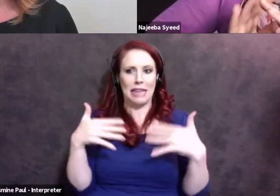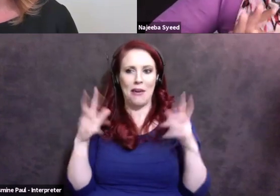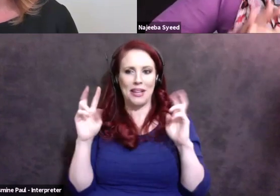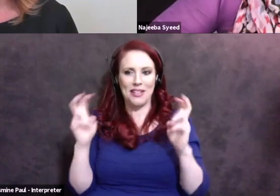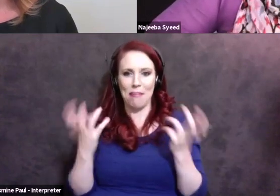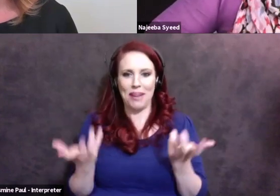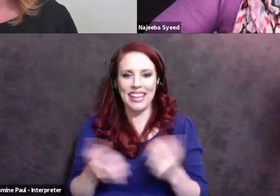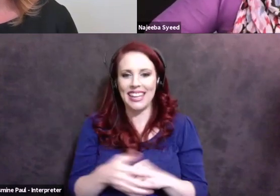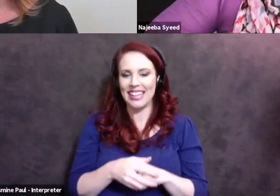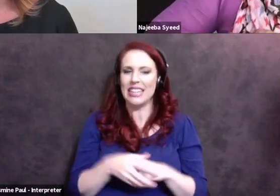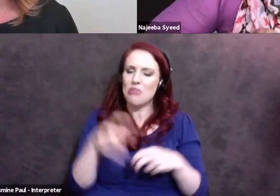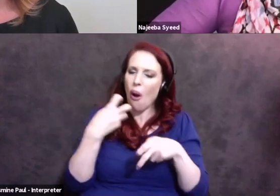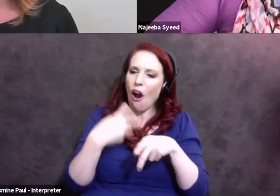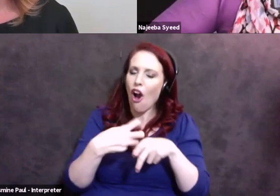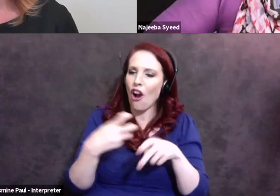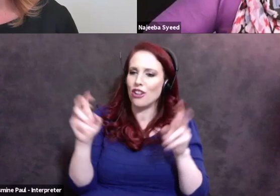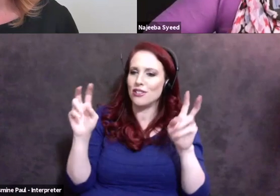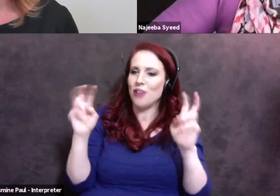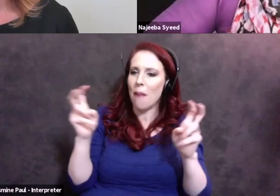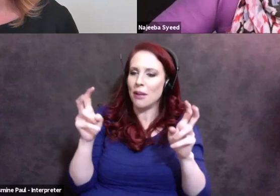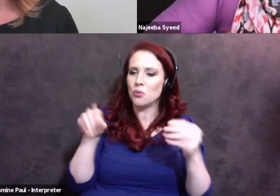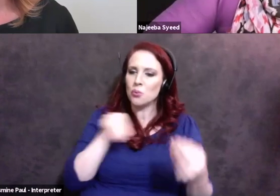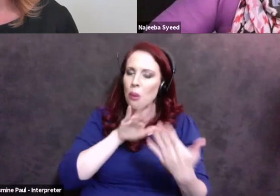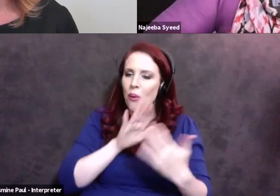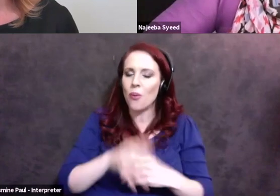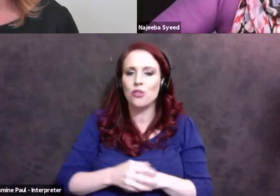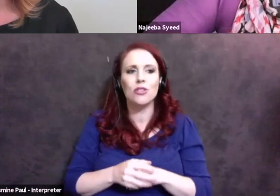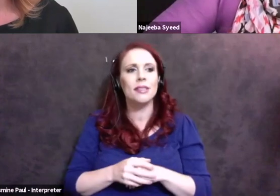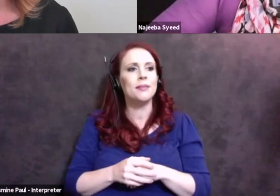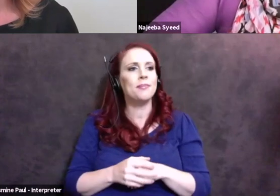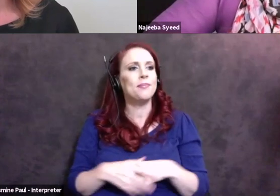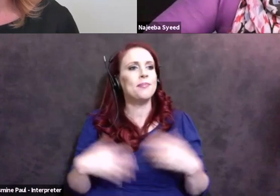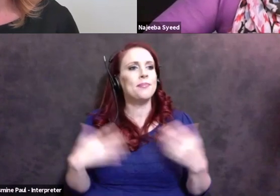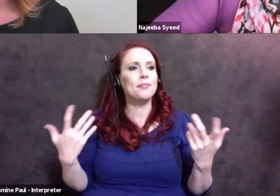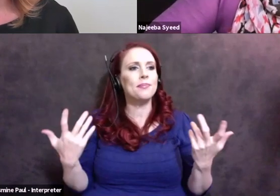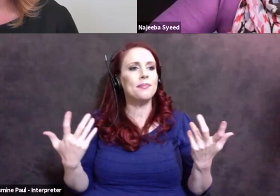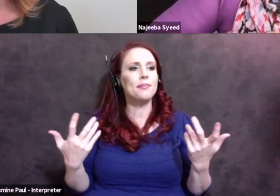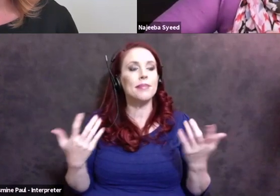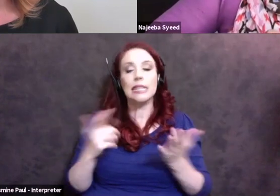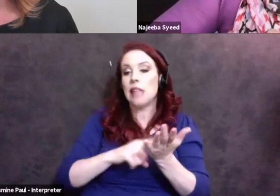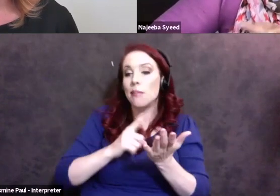Religion is a difficult topic to approach and sometimes managers, or team leaders have